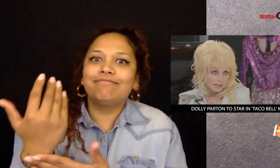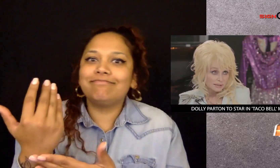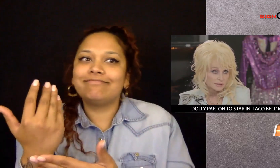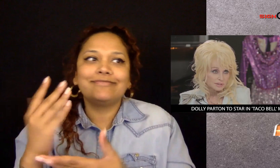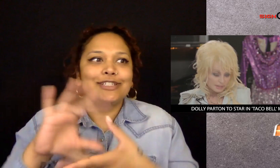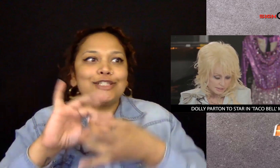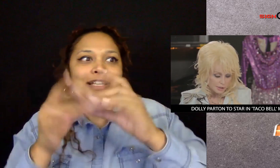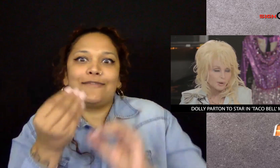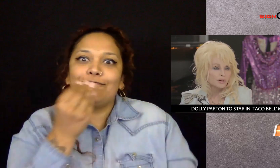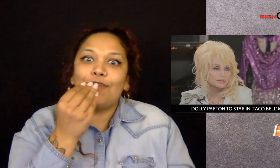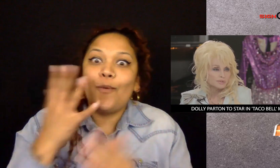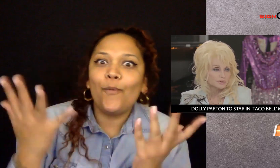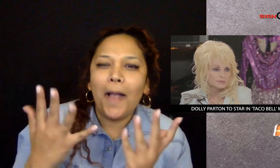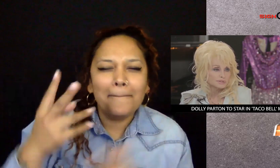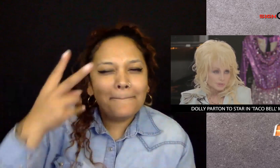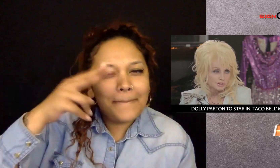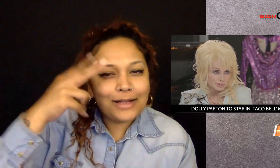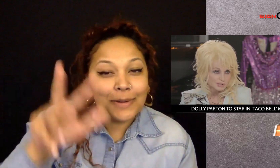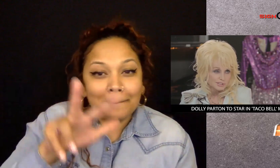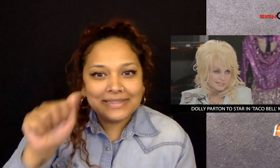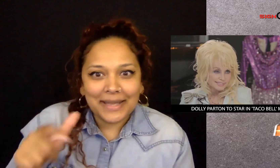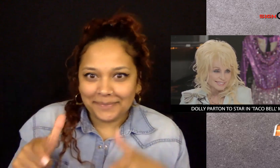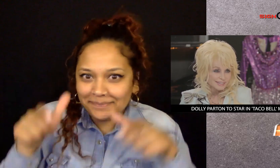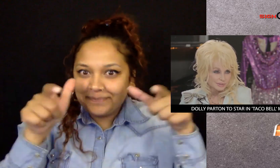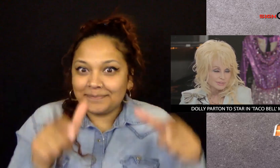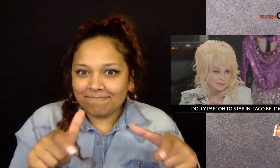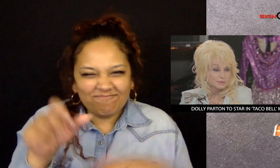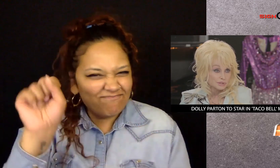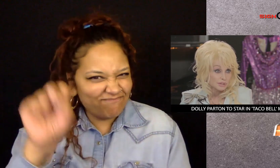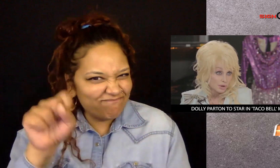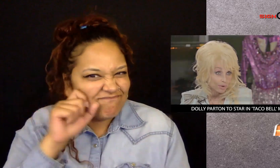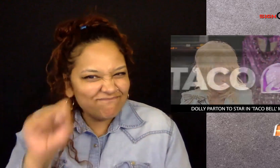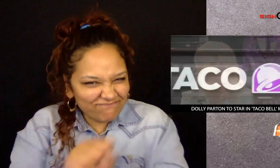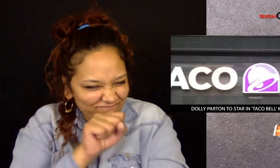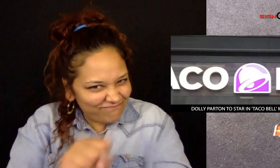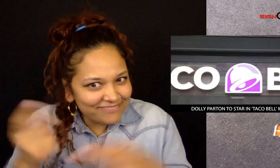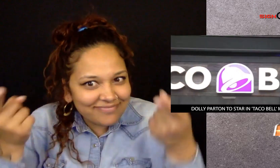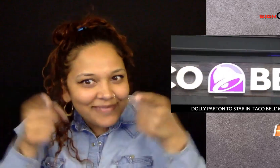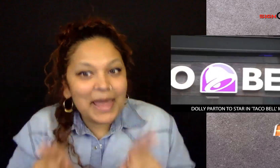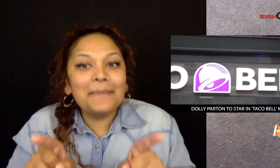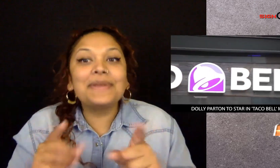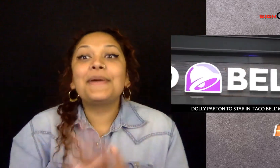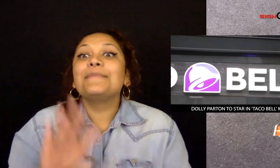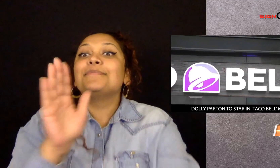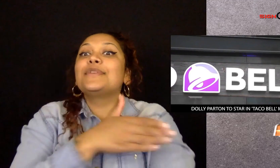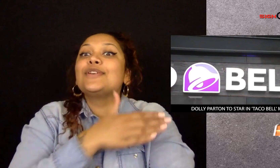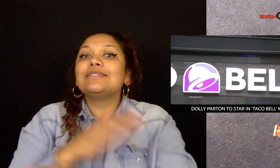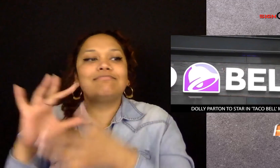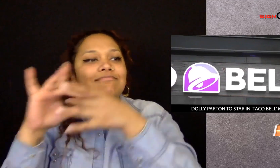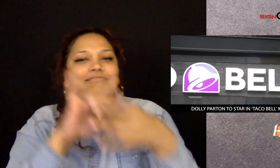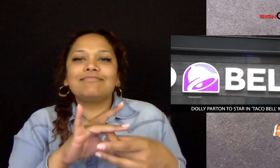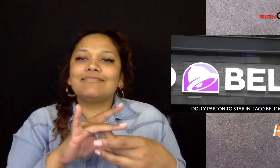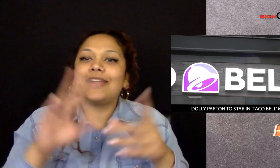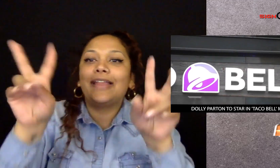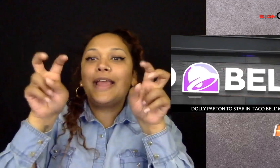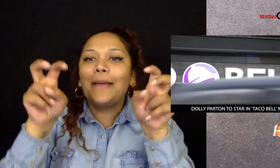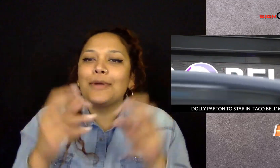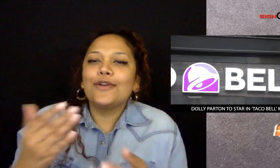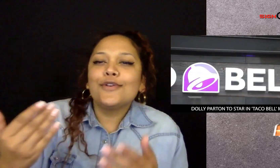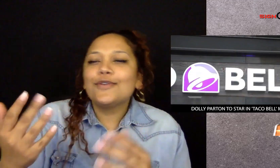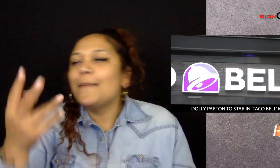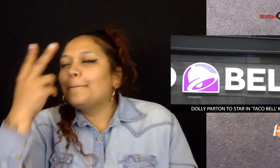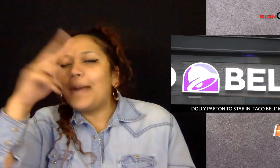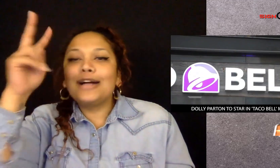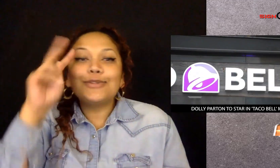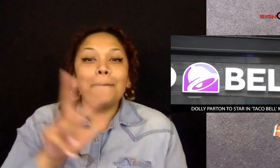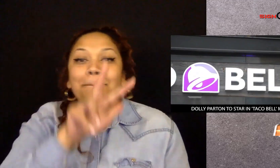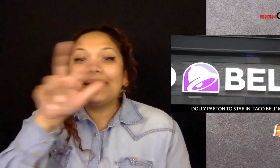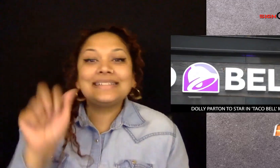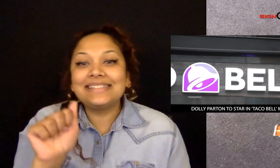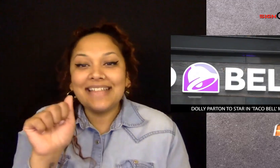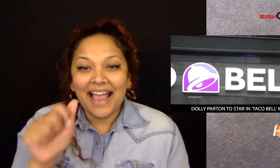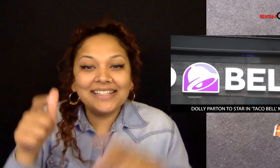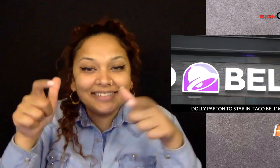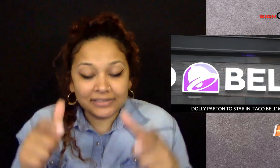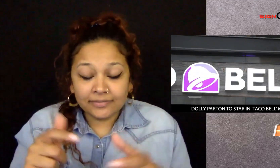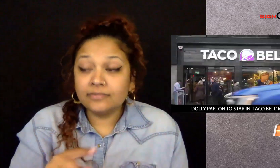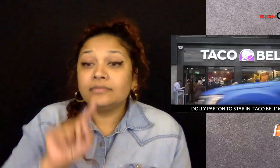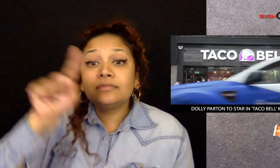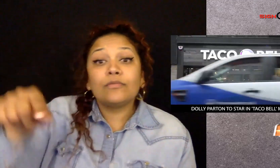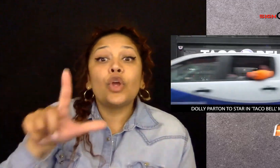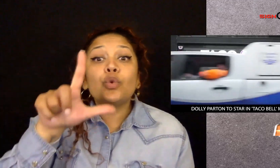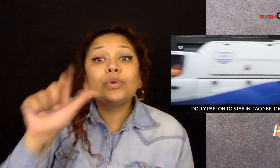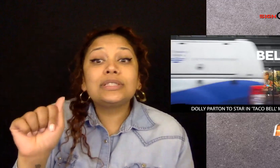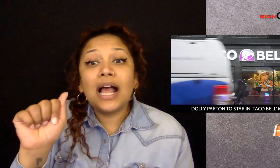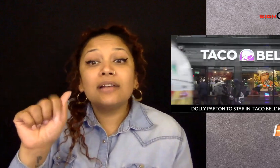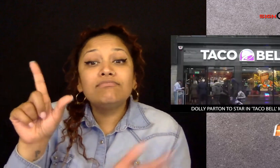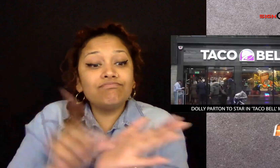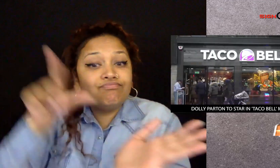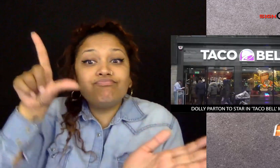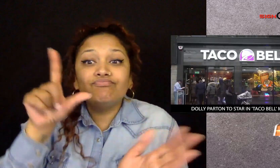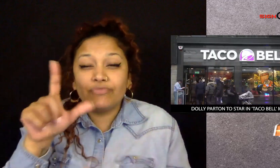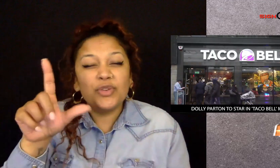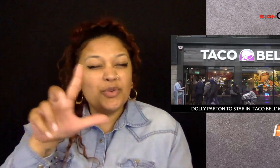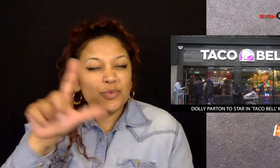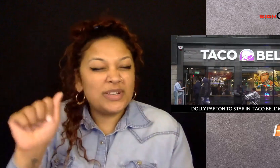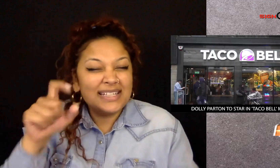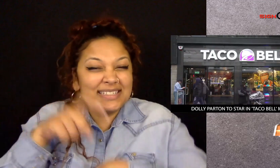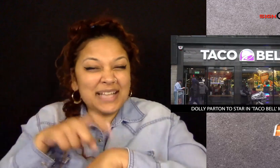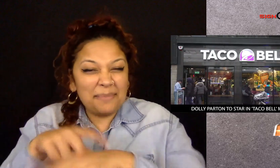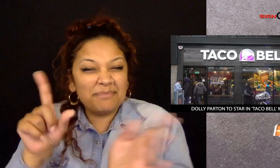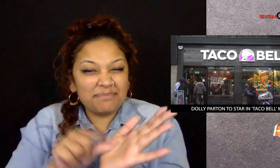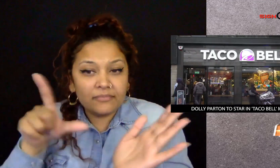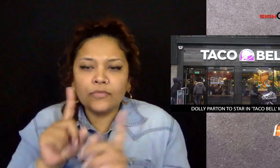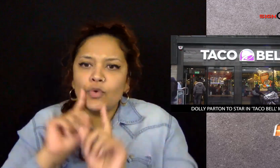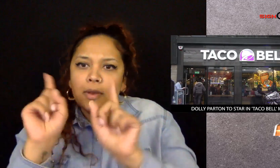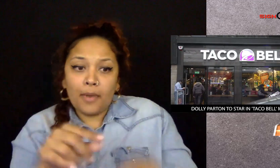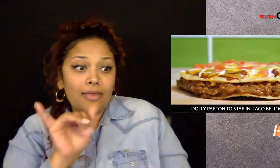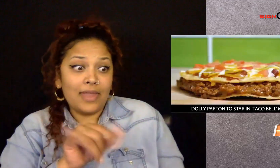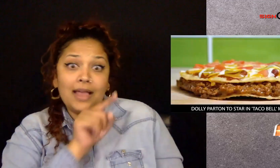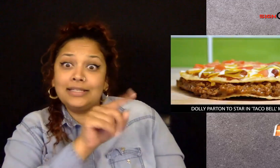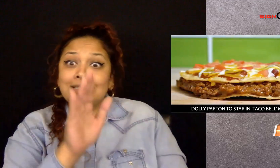the chains Mexican pizza Yep that's right a musical about Mexican pizza